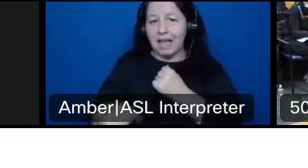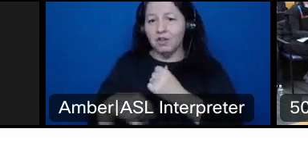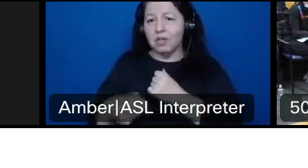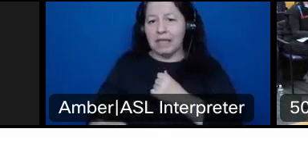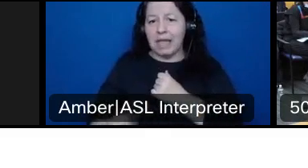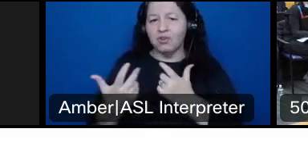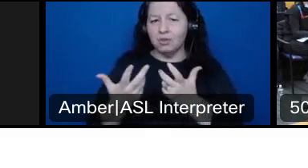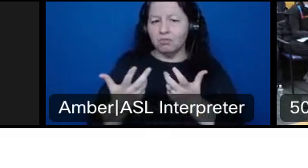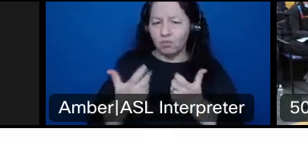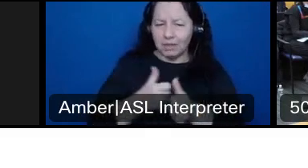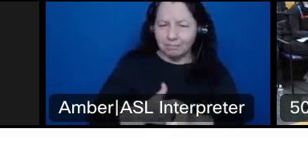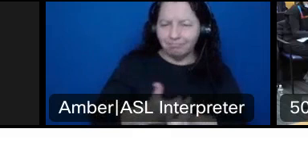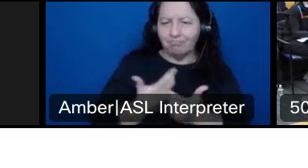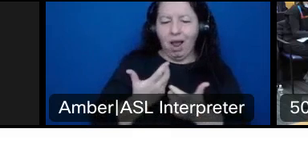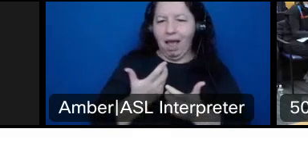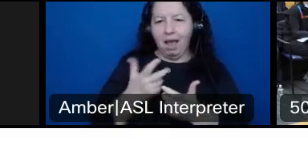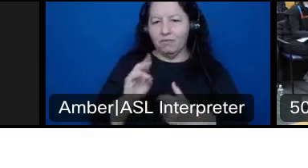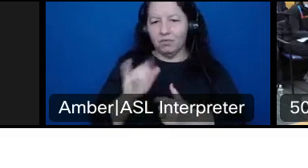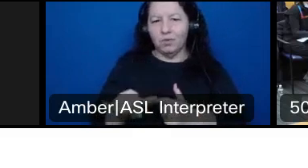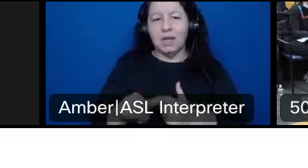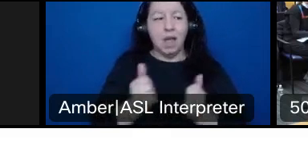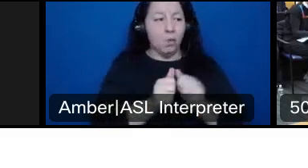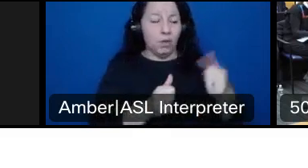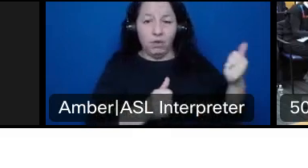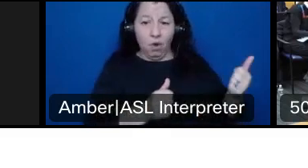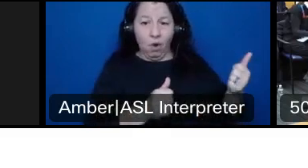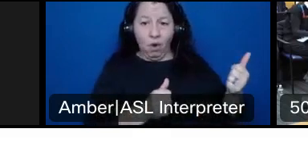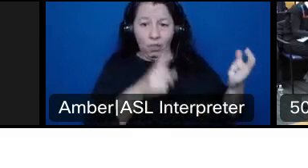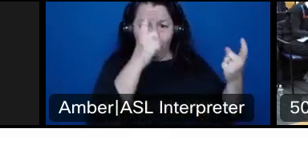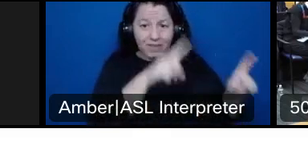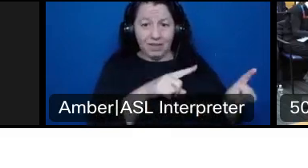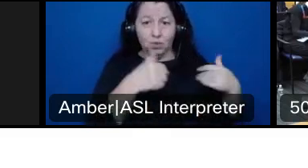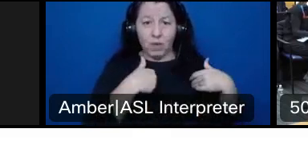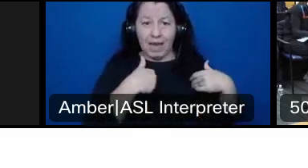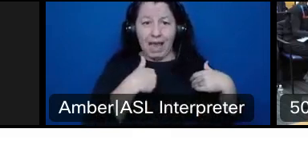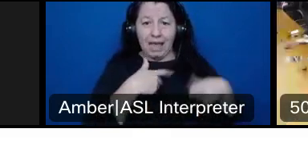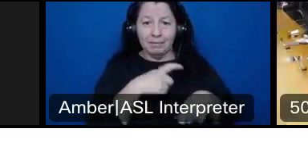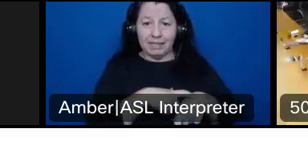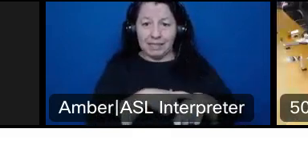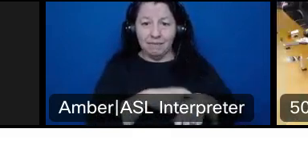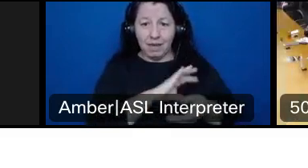Affiliates we did it for a block of time for you, you.